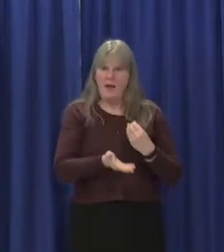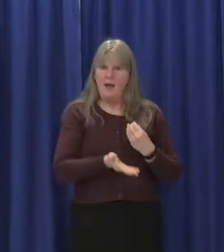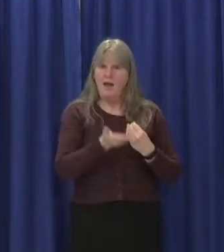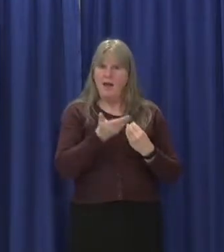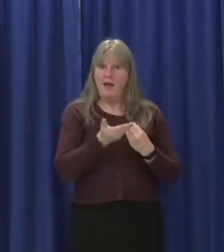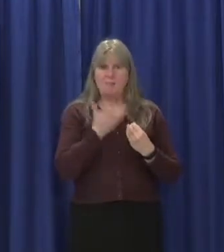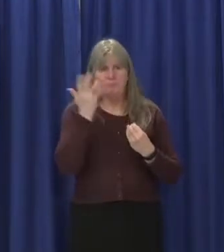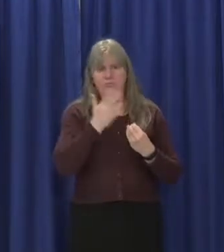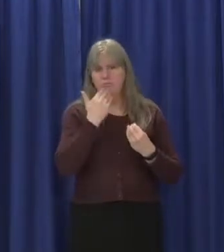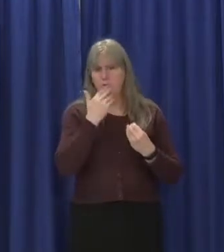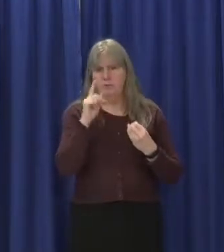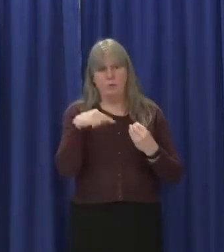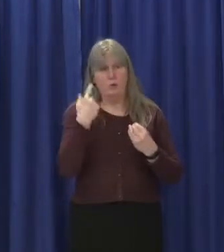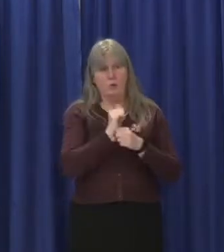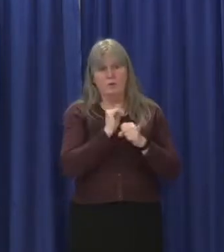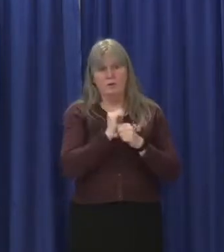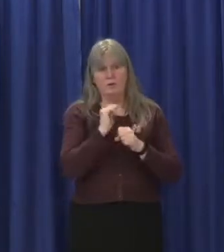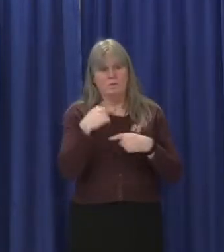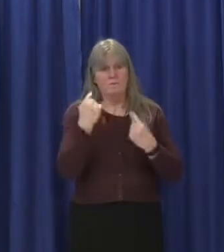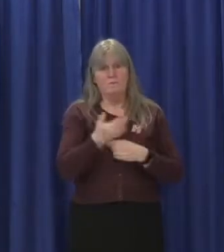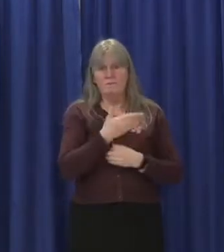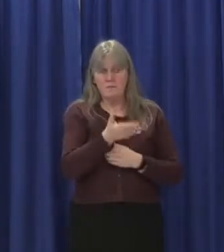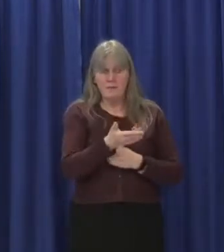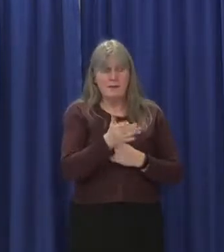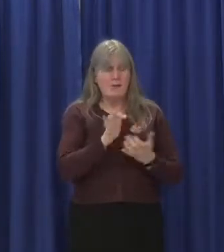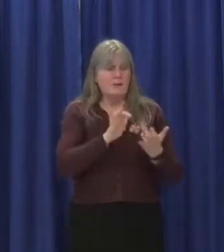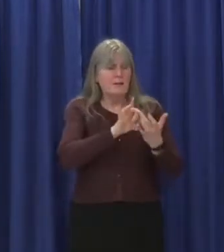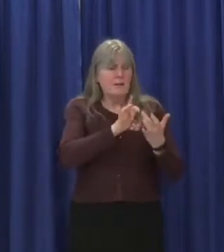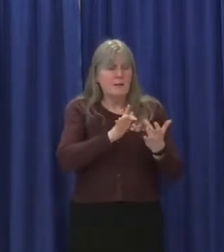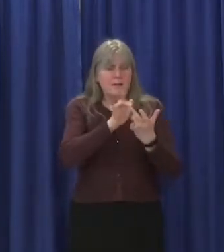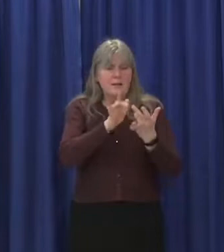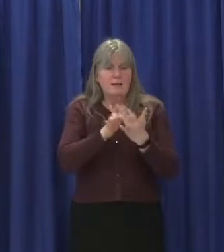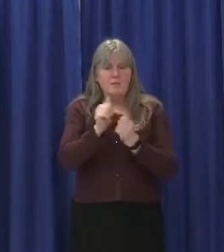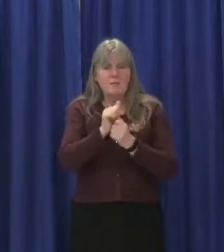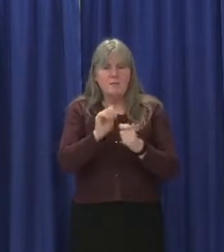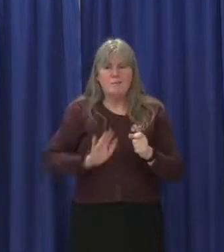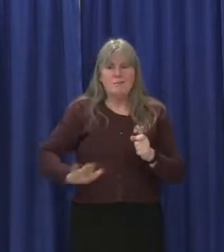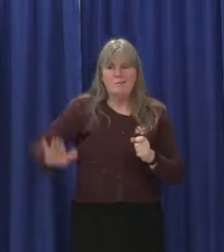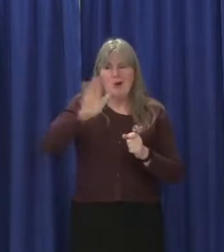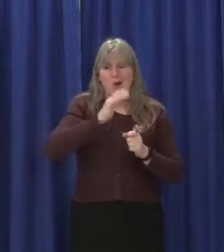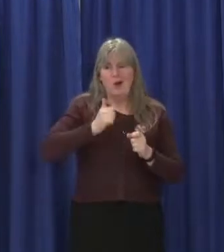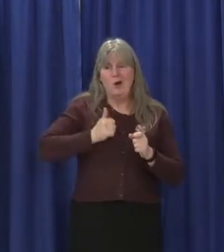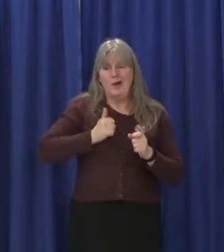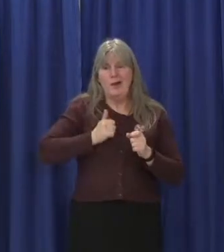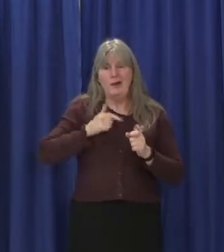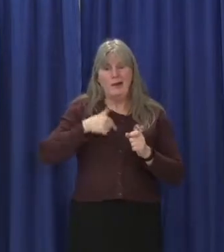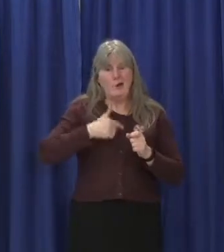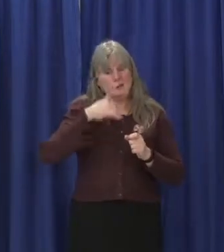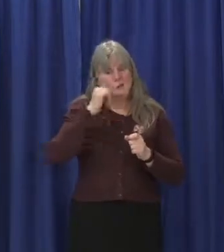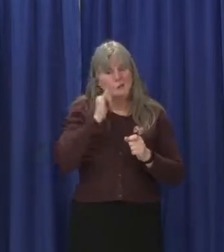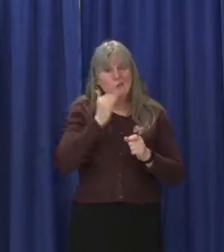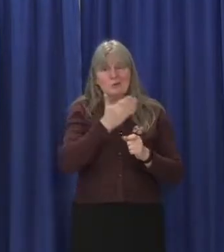astounding, as well as those organizations connecting with people across the country and us connecting with our colleagues across the country to hear